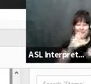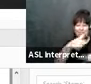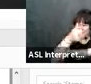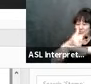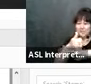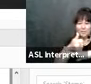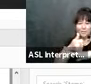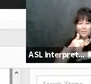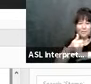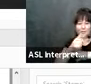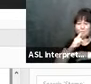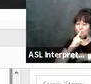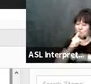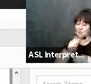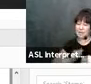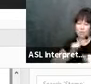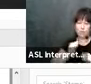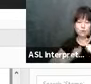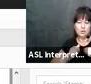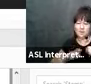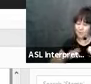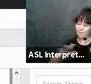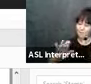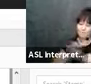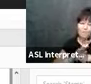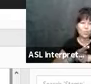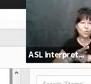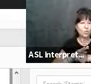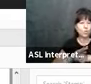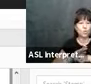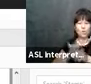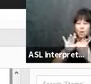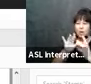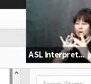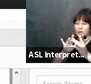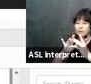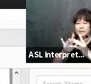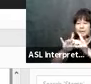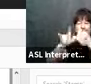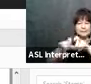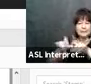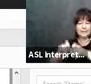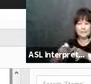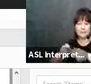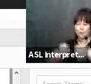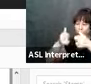complete, thorough contact tracing early on. So we've actually been finding